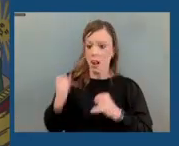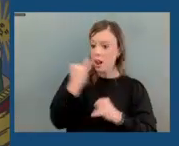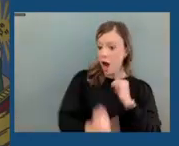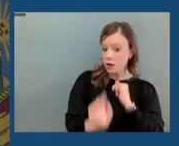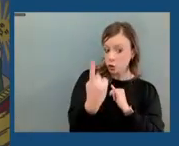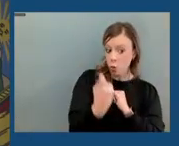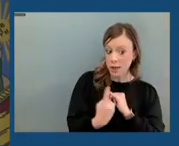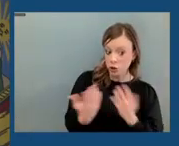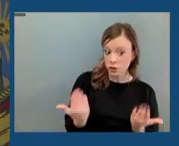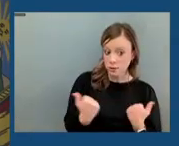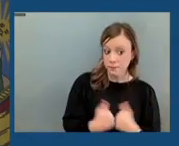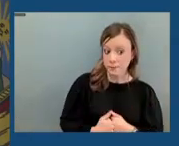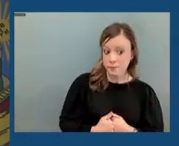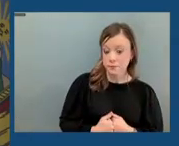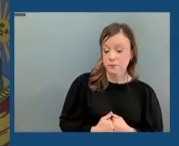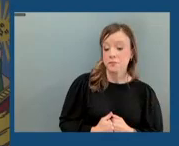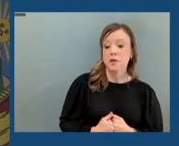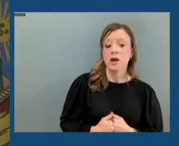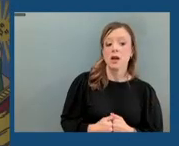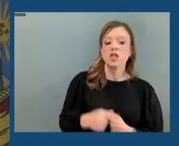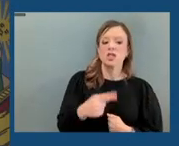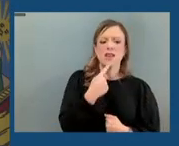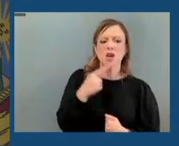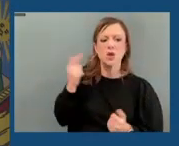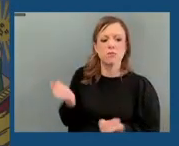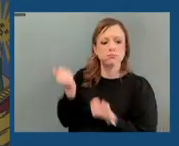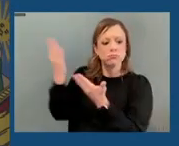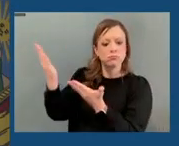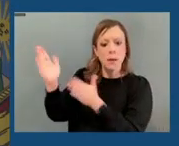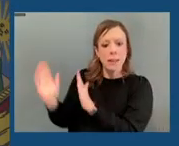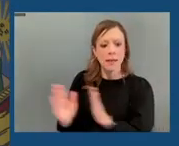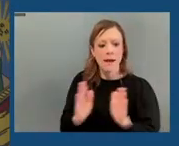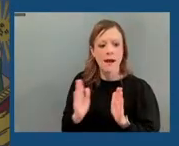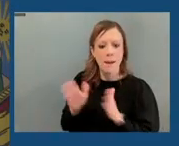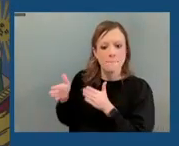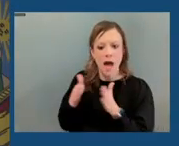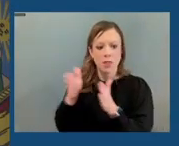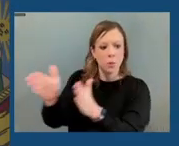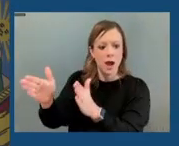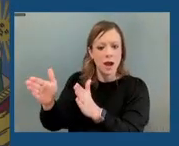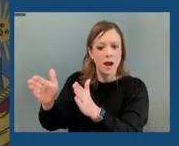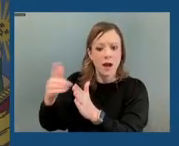forward a plan uh that would provide a pathway to legalized basement apartments in New York City,